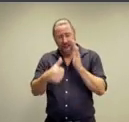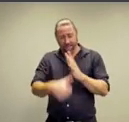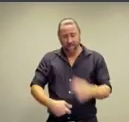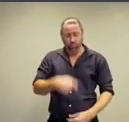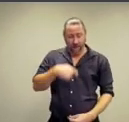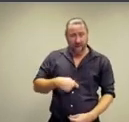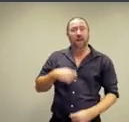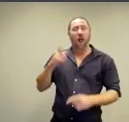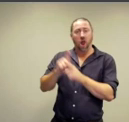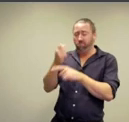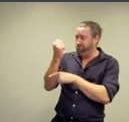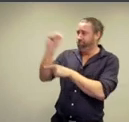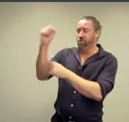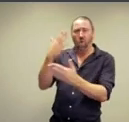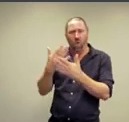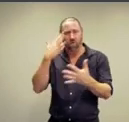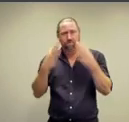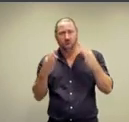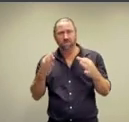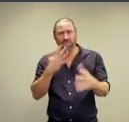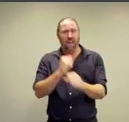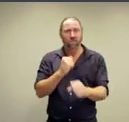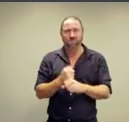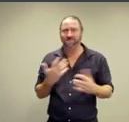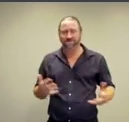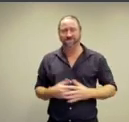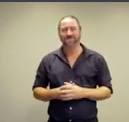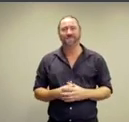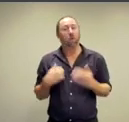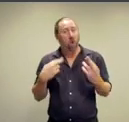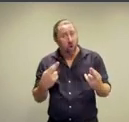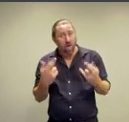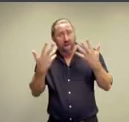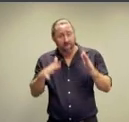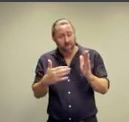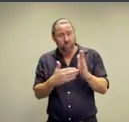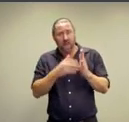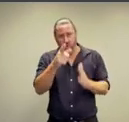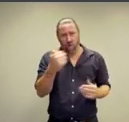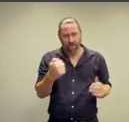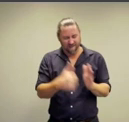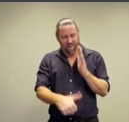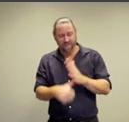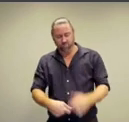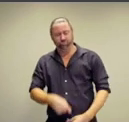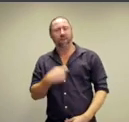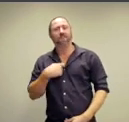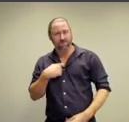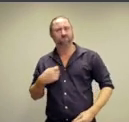a political vehicle in all of these agendas. So, I hope after today, you wear your